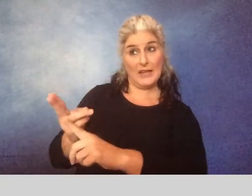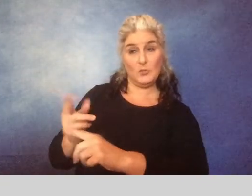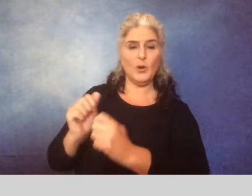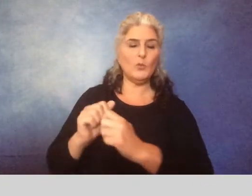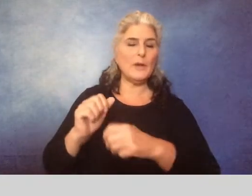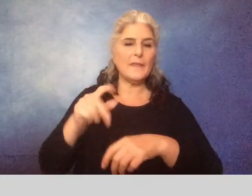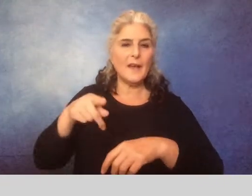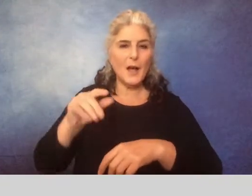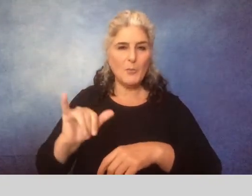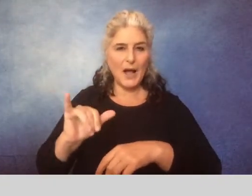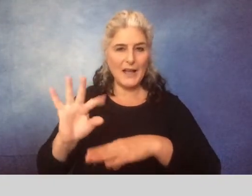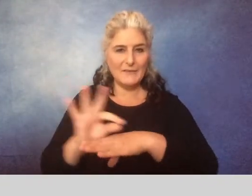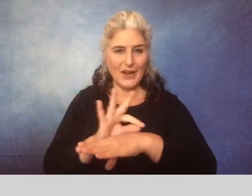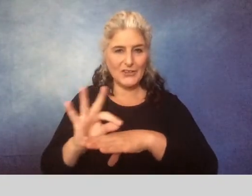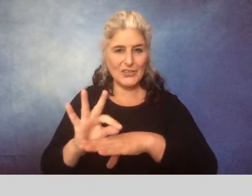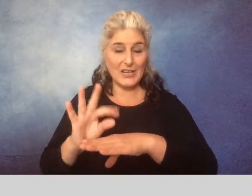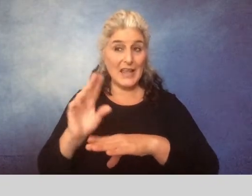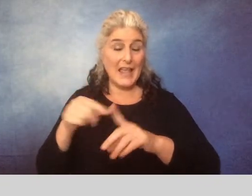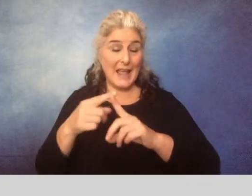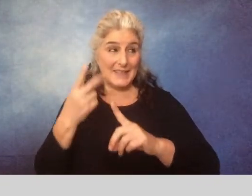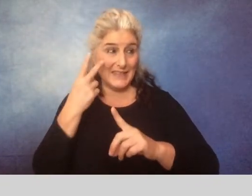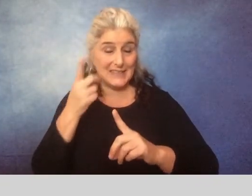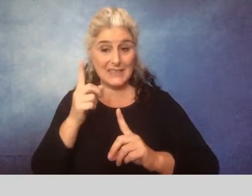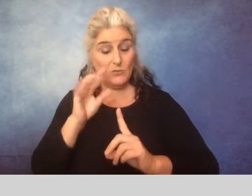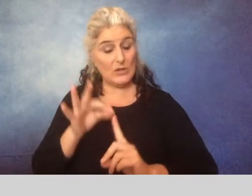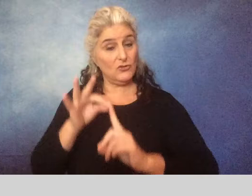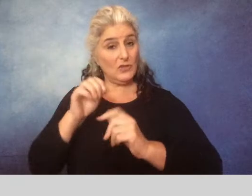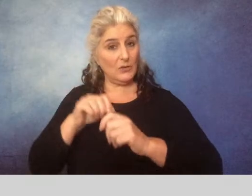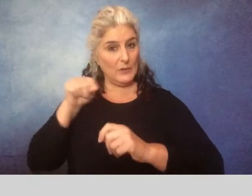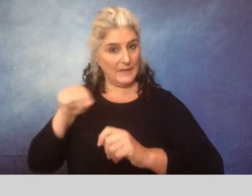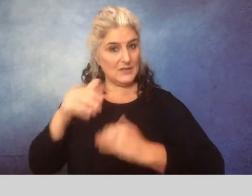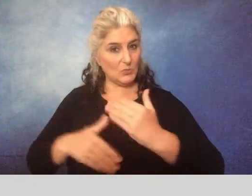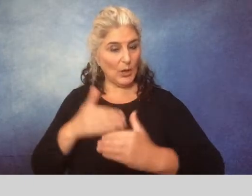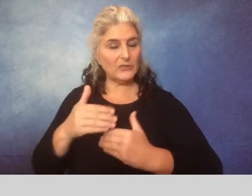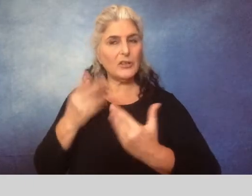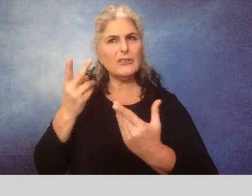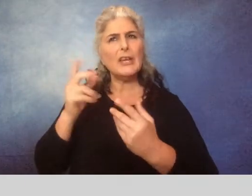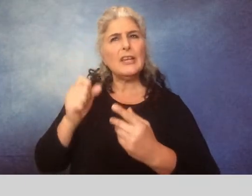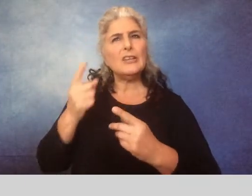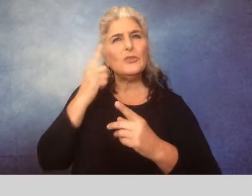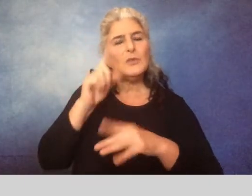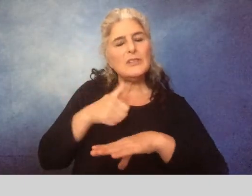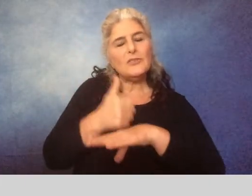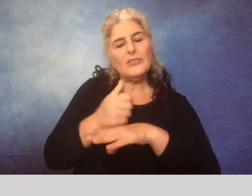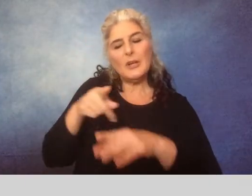And then This is what kind of unique to this process is that you have to create a PyModule.